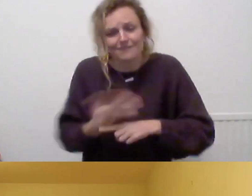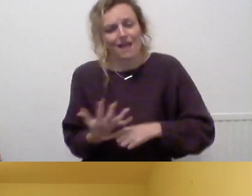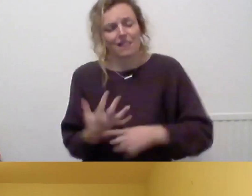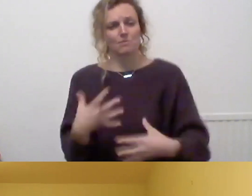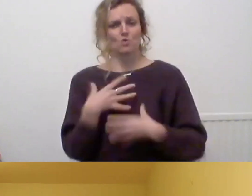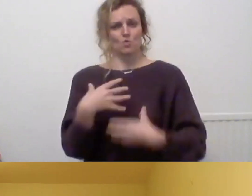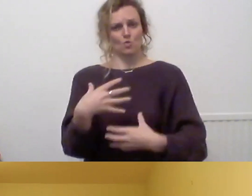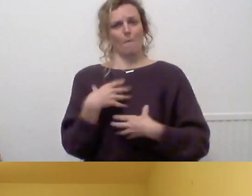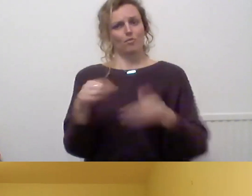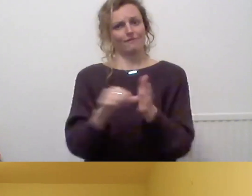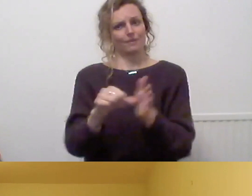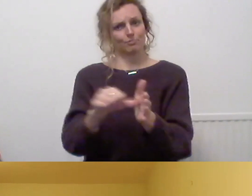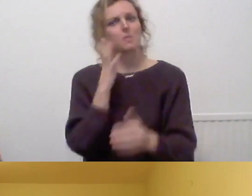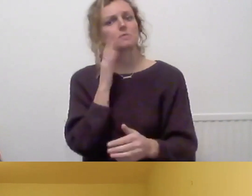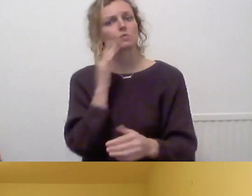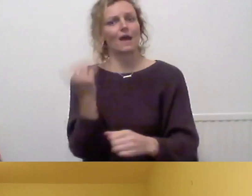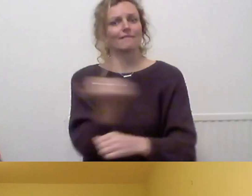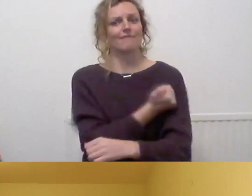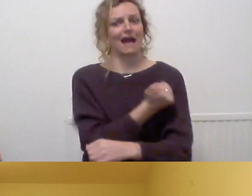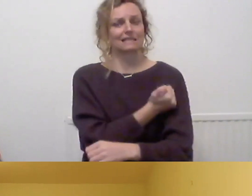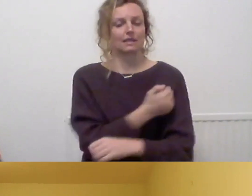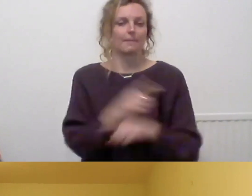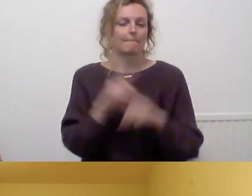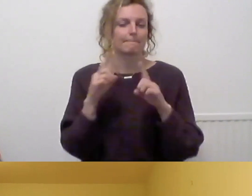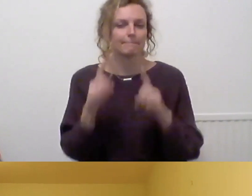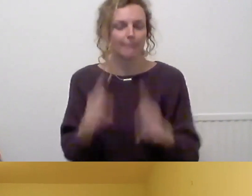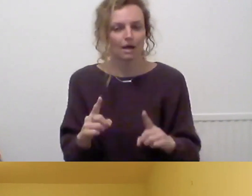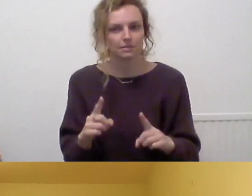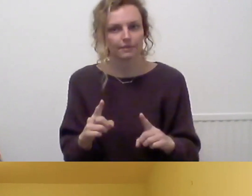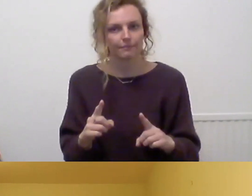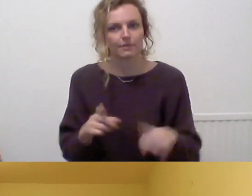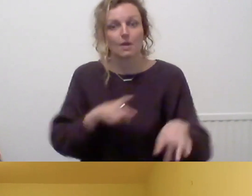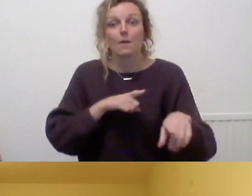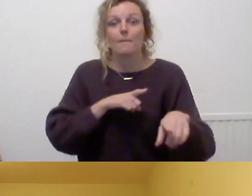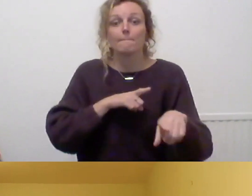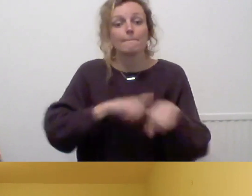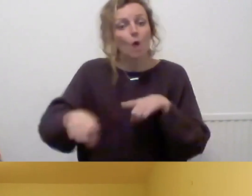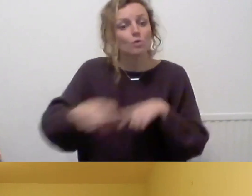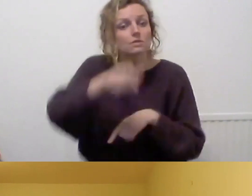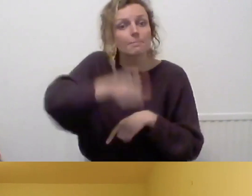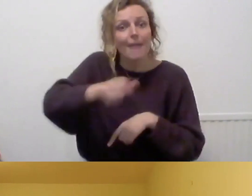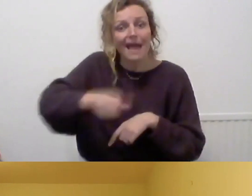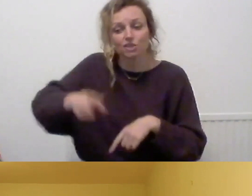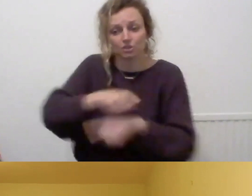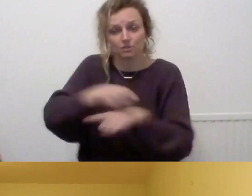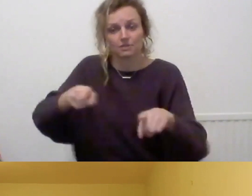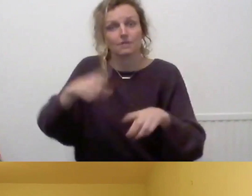that the majority of patients who developed COVID-19, developed a special type of scarring.